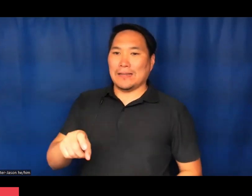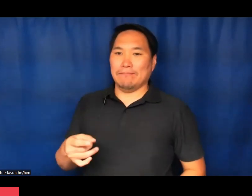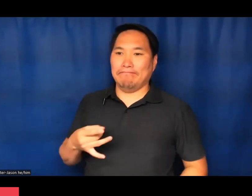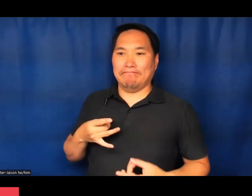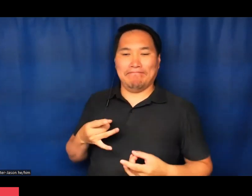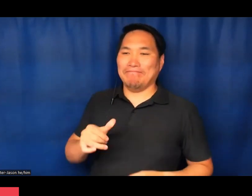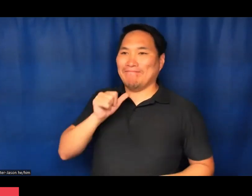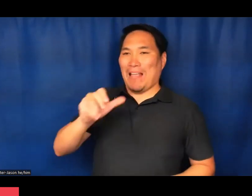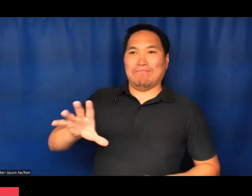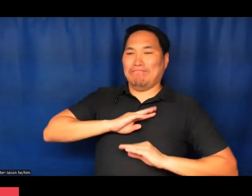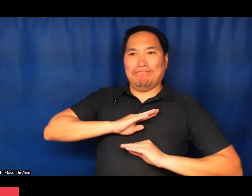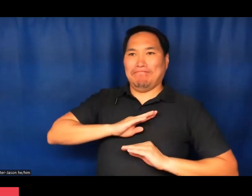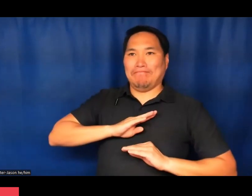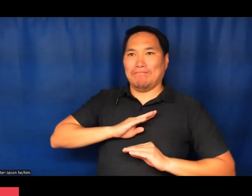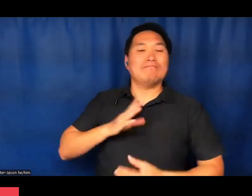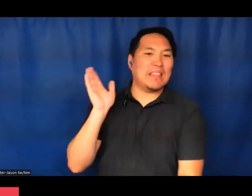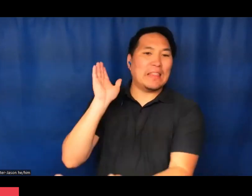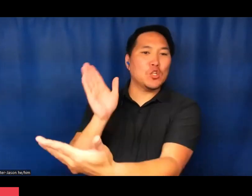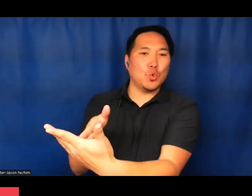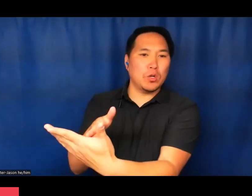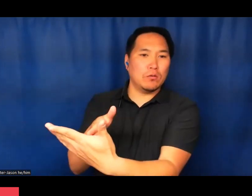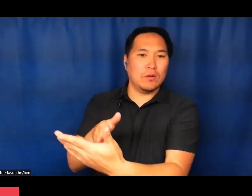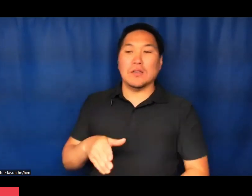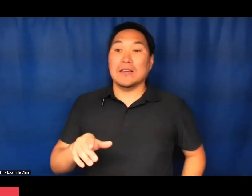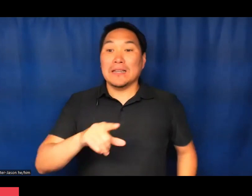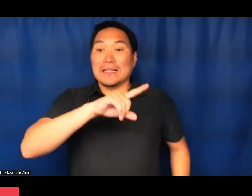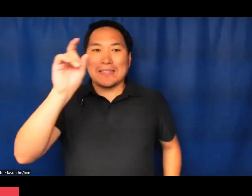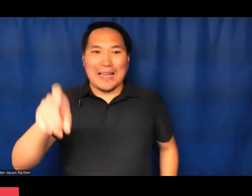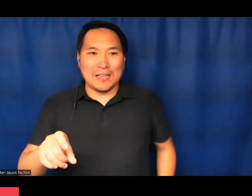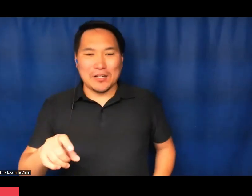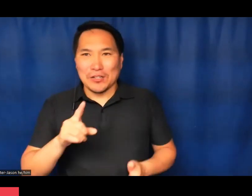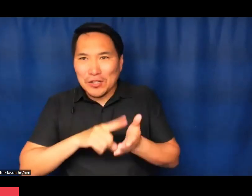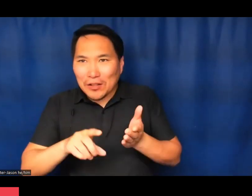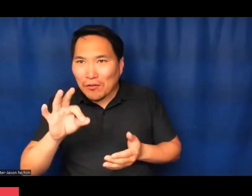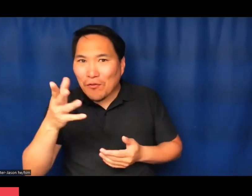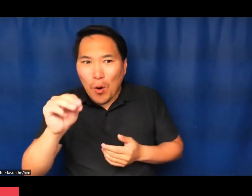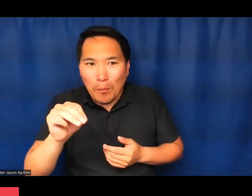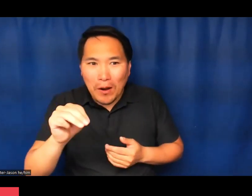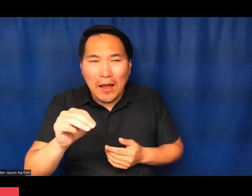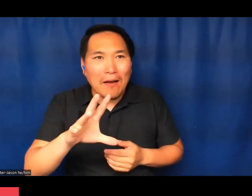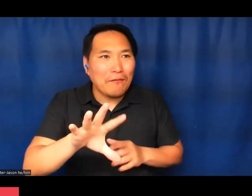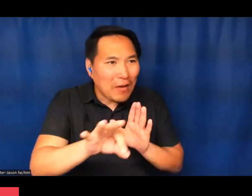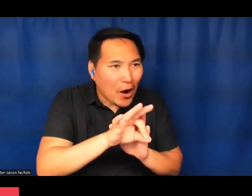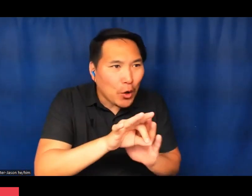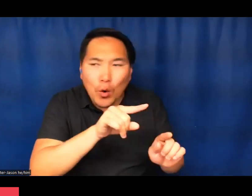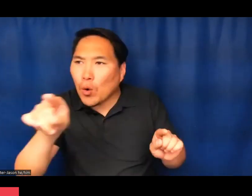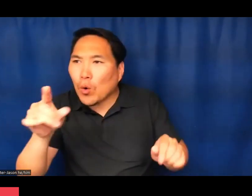And so Texas sued. Texas went from shopping here and found a particularly friendly judge in Texas who was